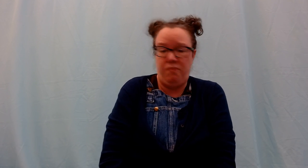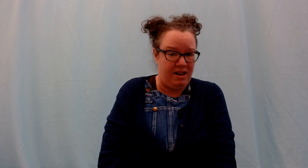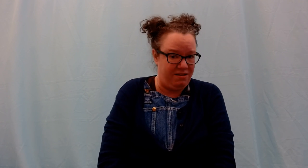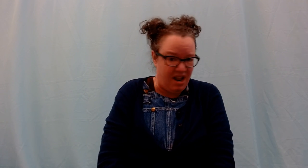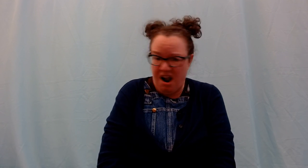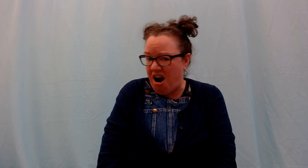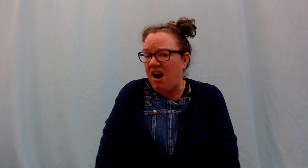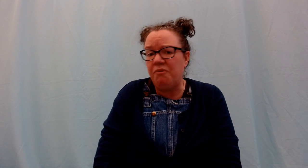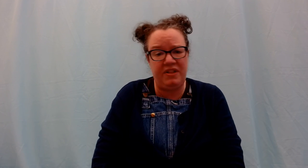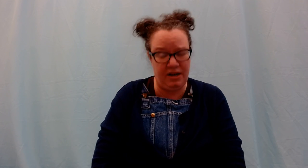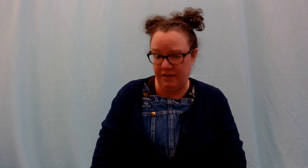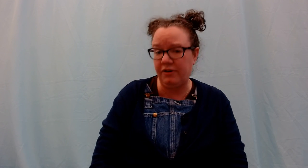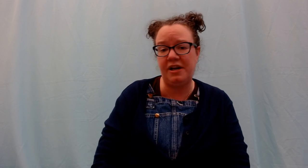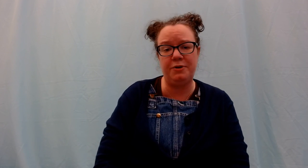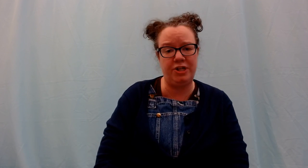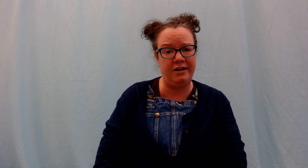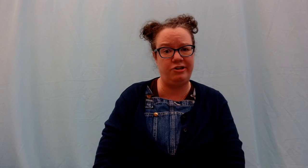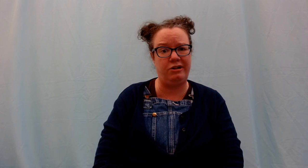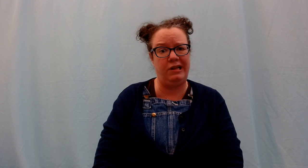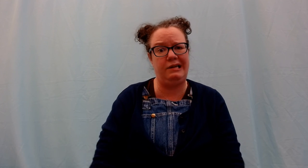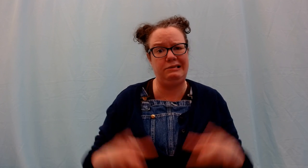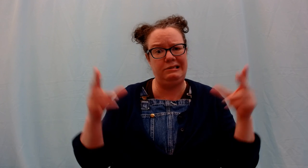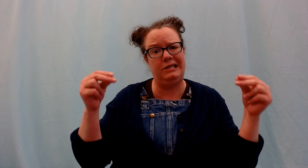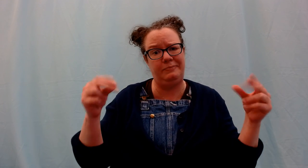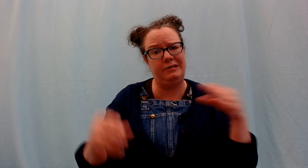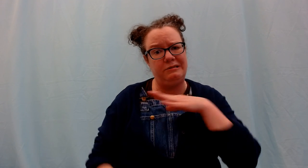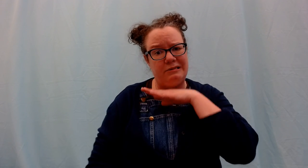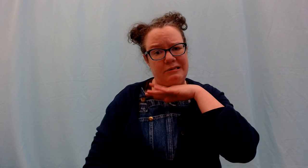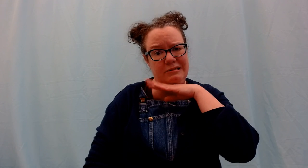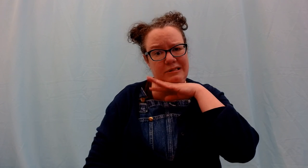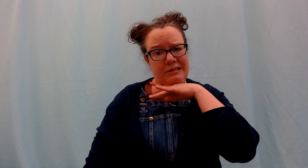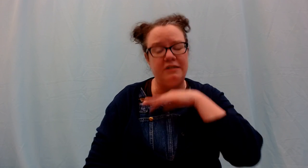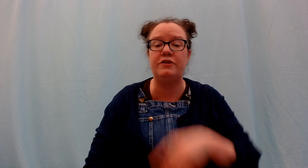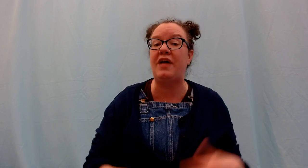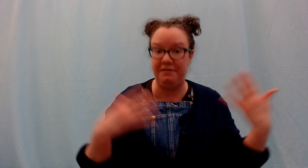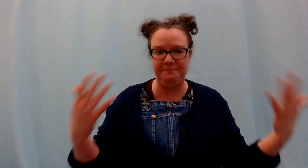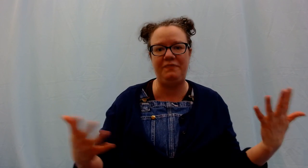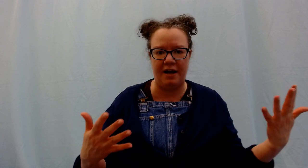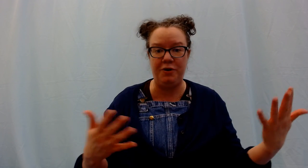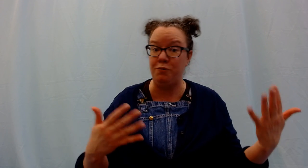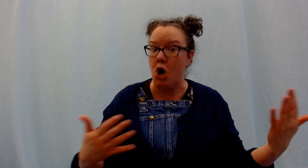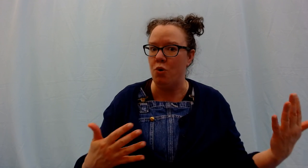when they are when they need their diaper changed they're like diaper dirty. So that you know